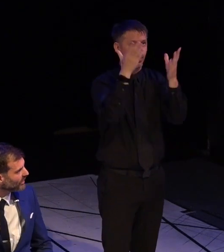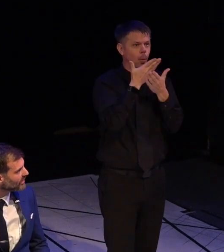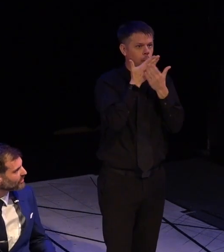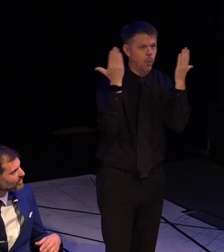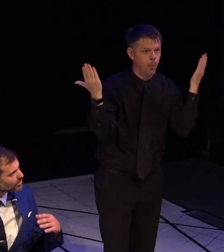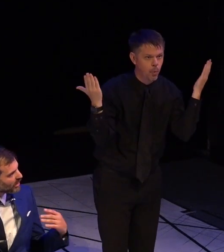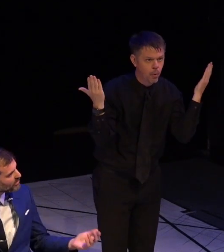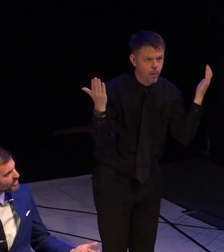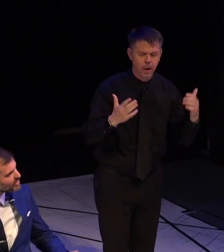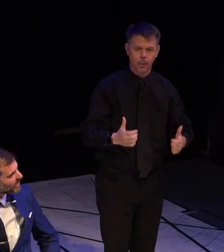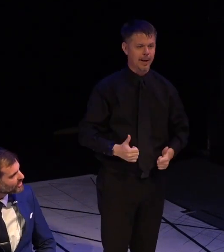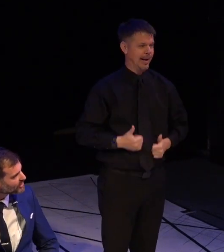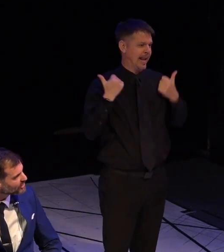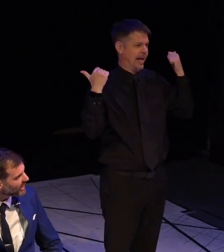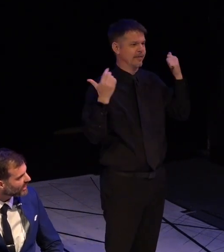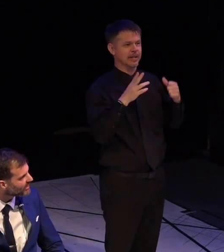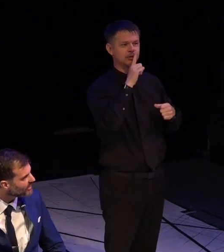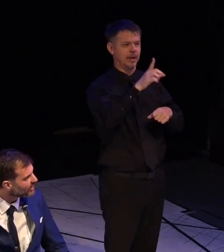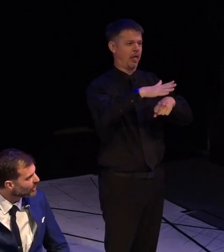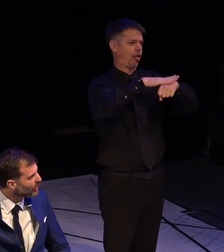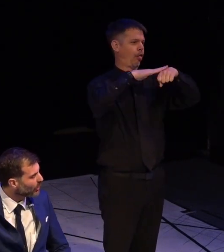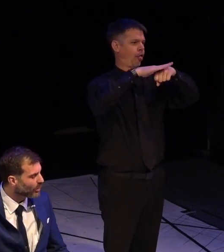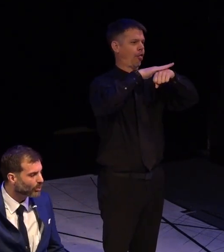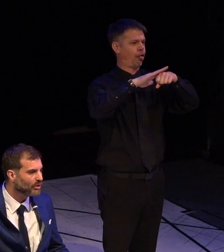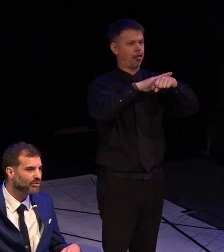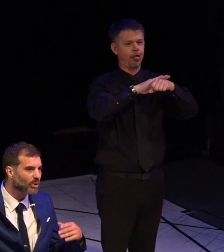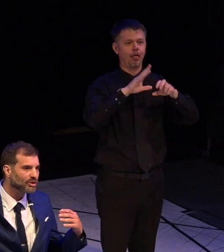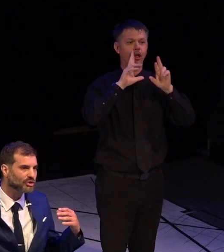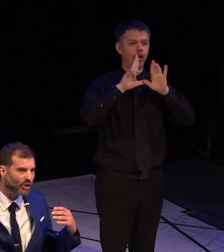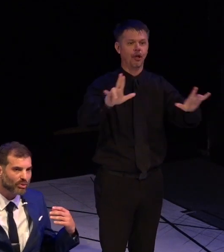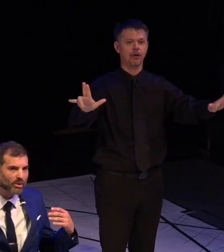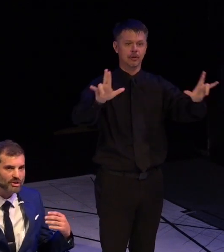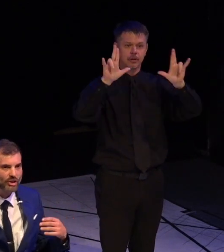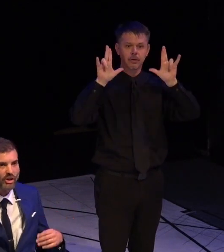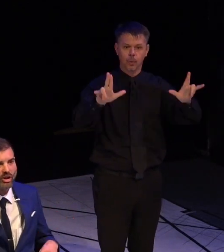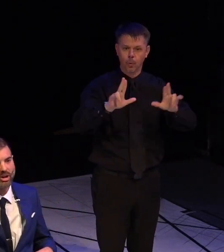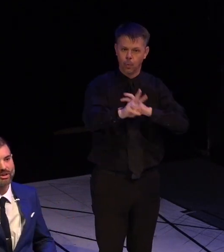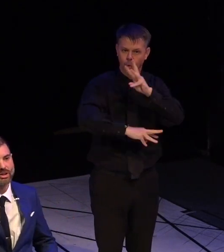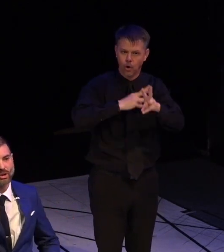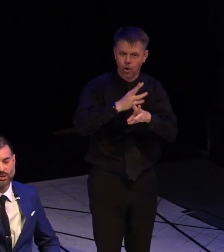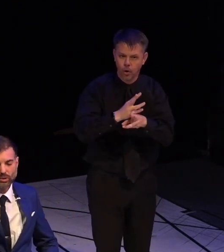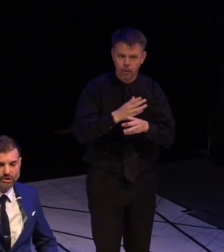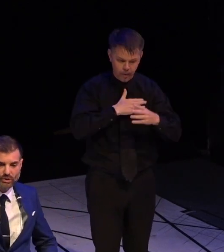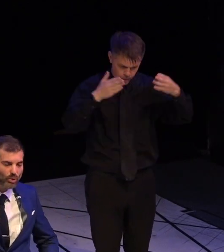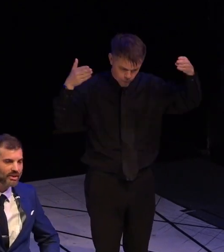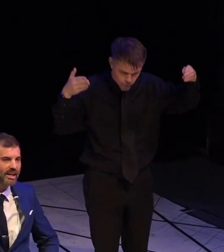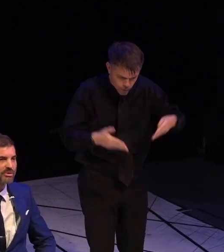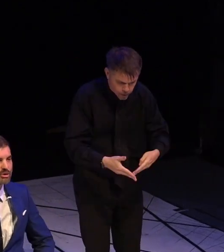We live in this pumpkin-spiced society, where we focus so much on reaching orgasm